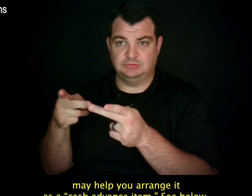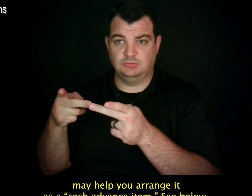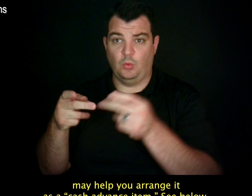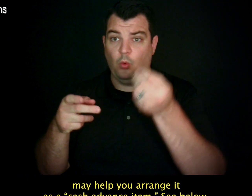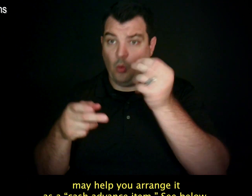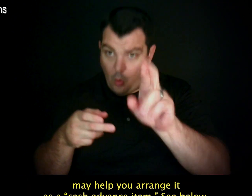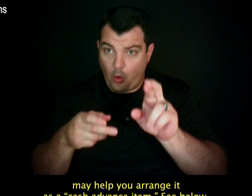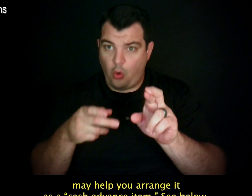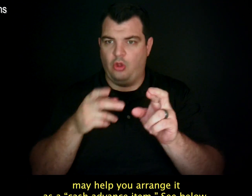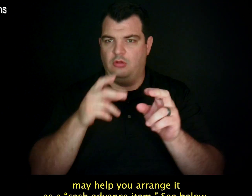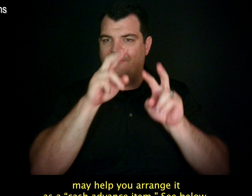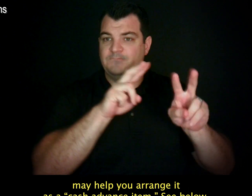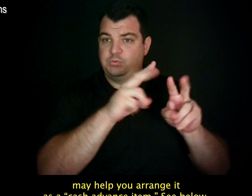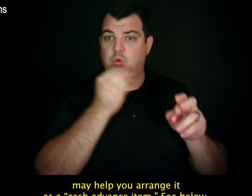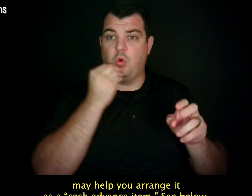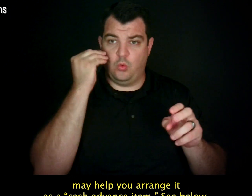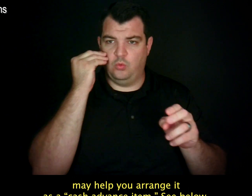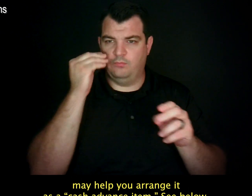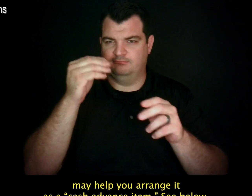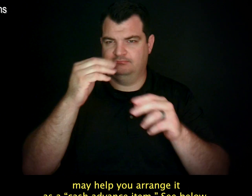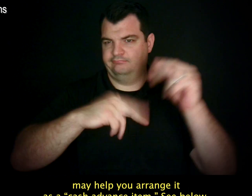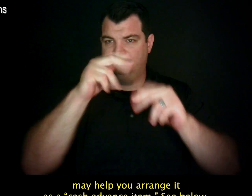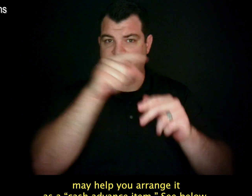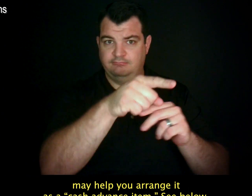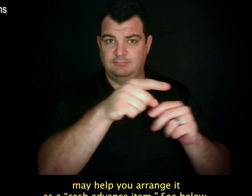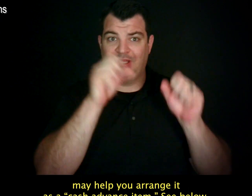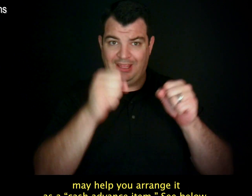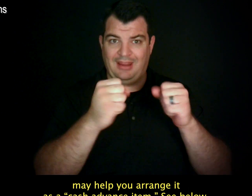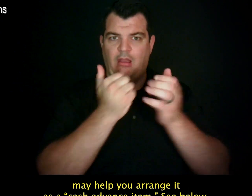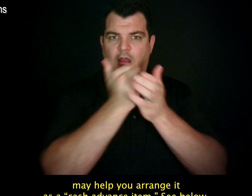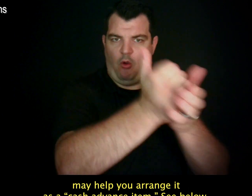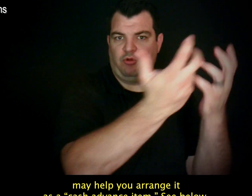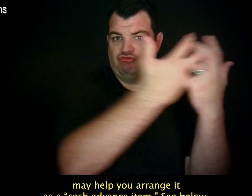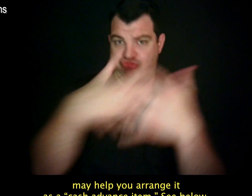may help you arrange it as a “cash advance item.” See below.